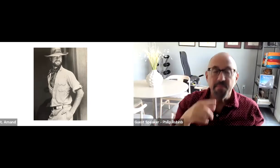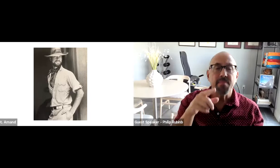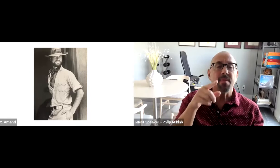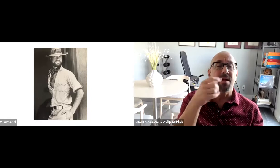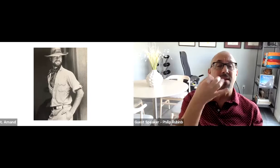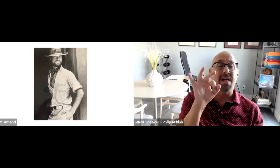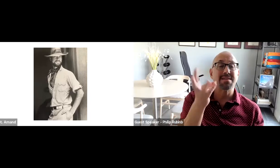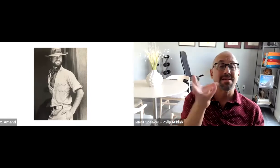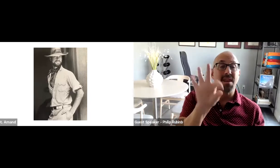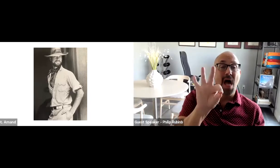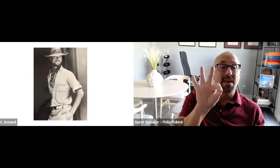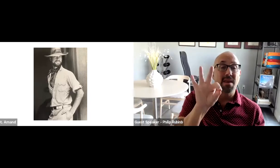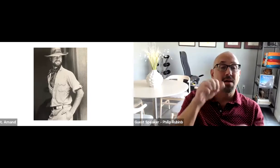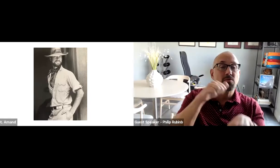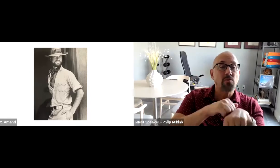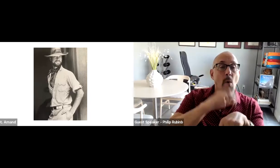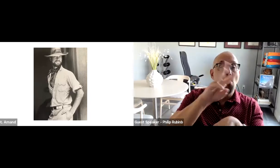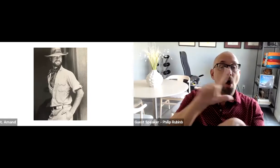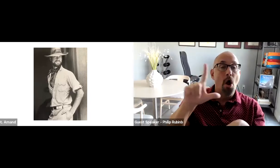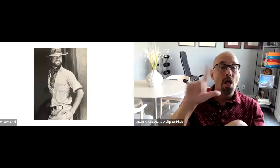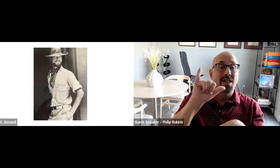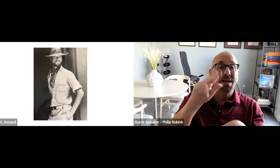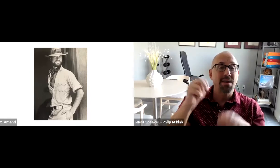Mmm, let's see my notes here.